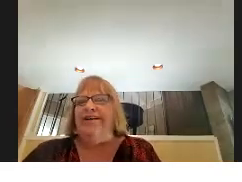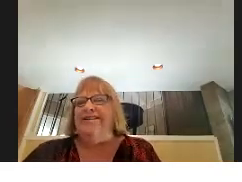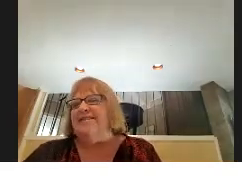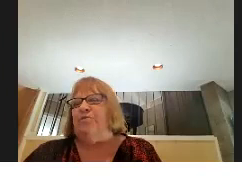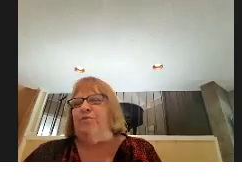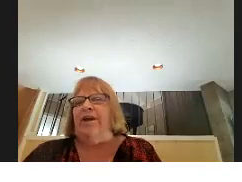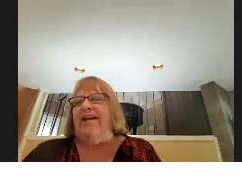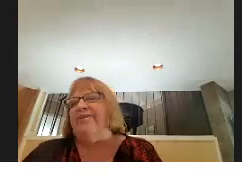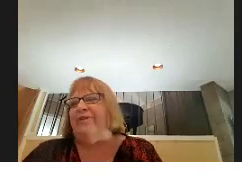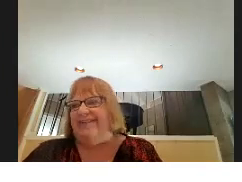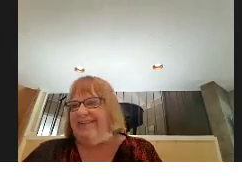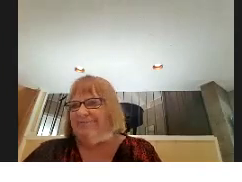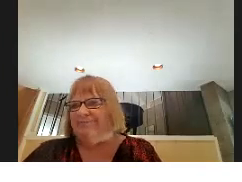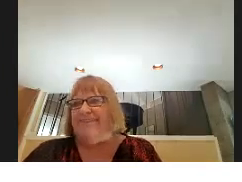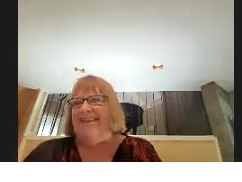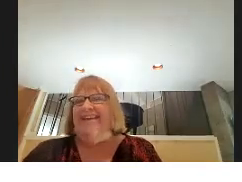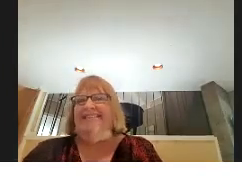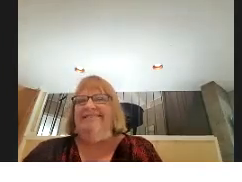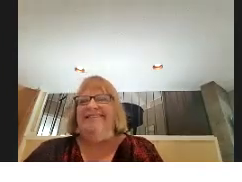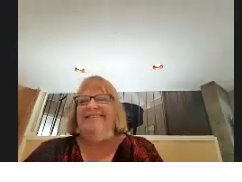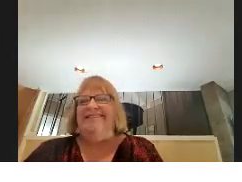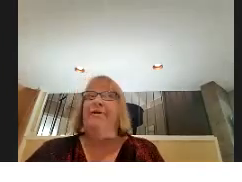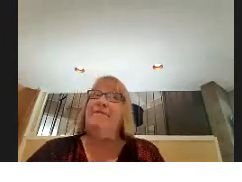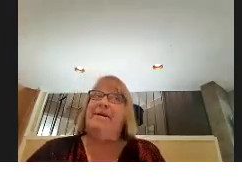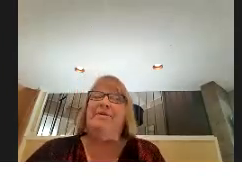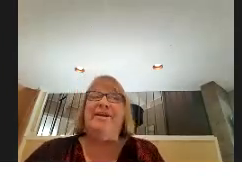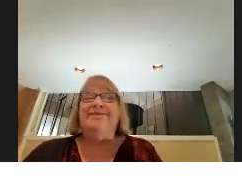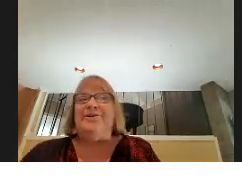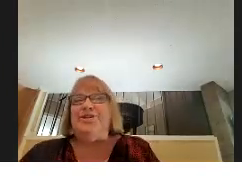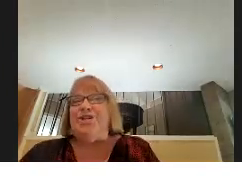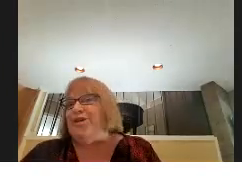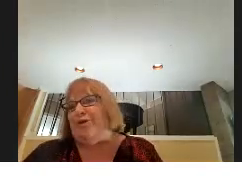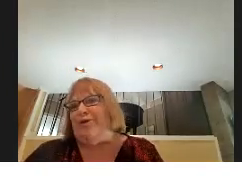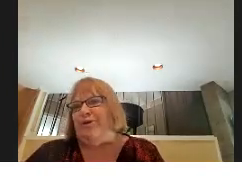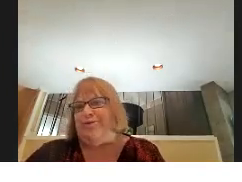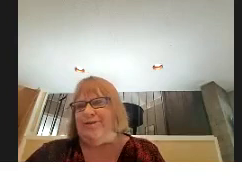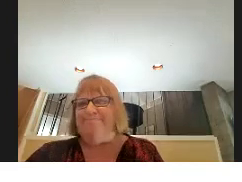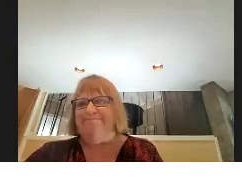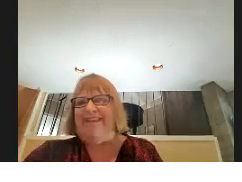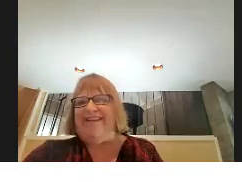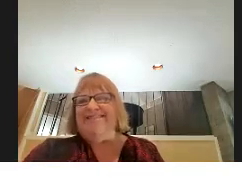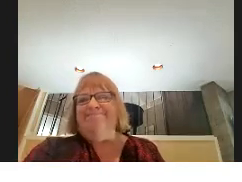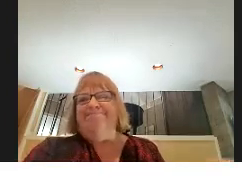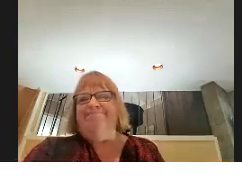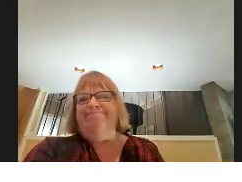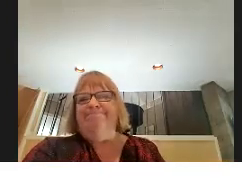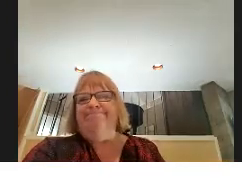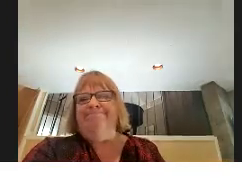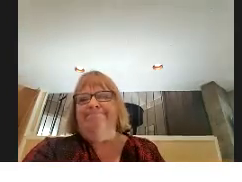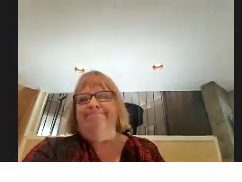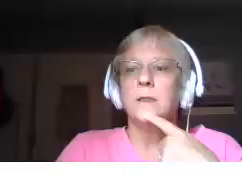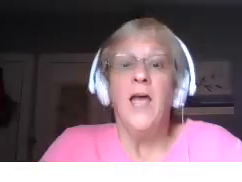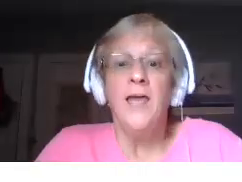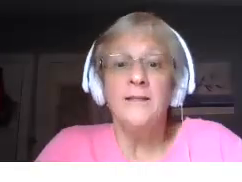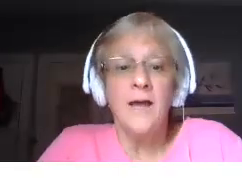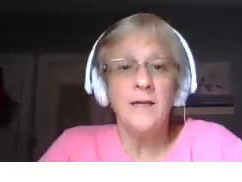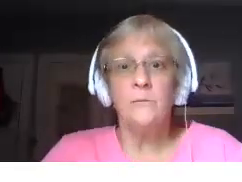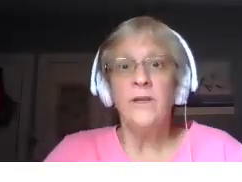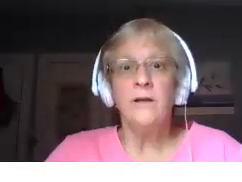some wrought iron plates oh and my pronouns are she hers, thanks..... thank you Sherry and I ..we are